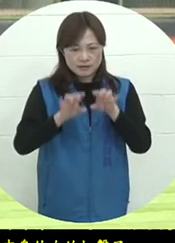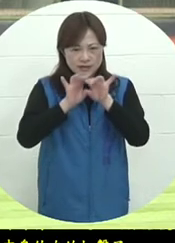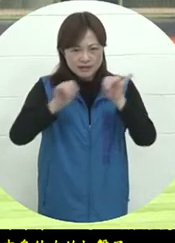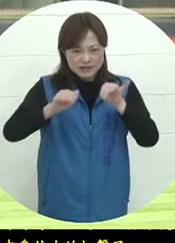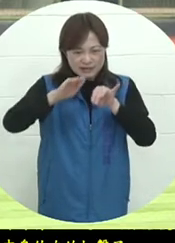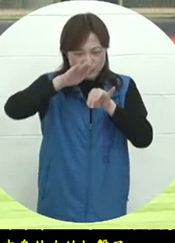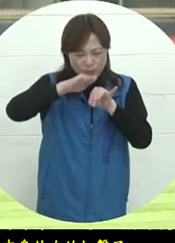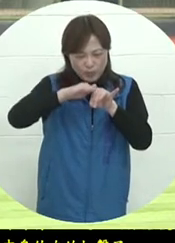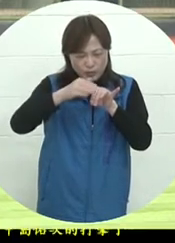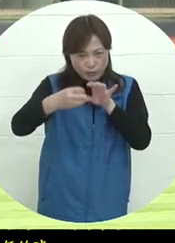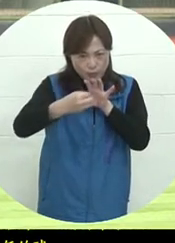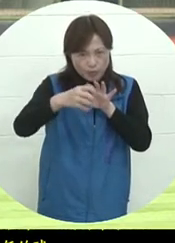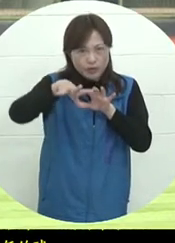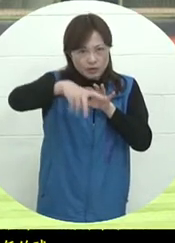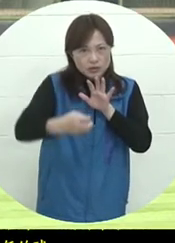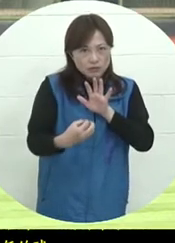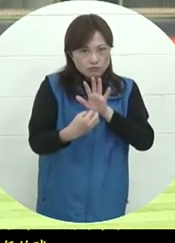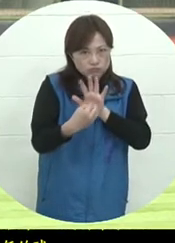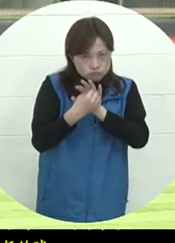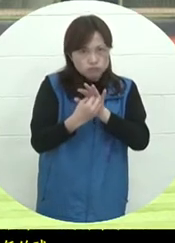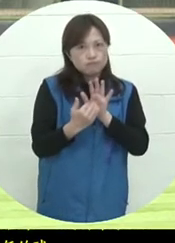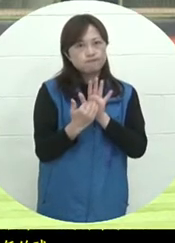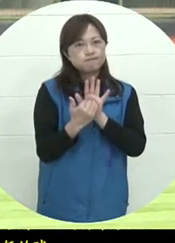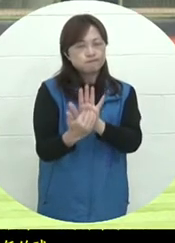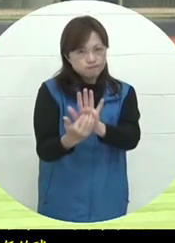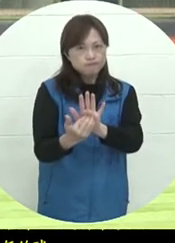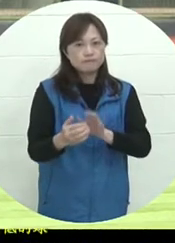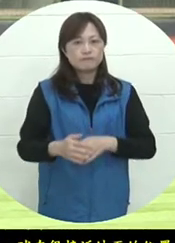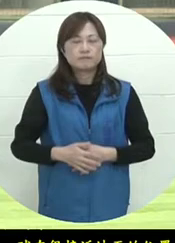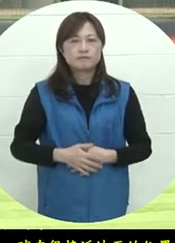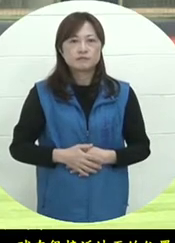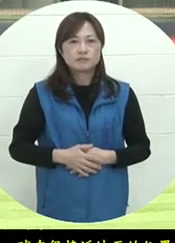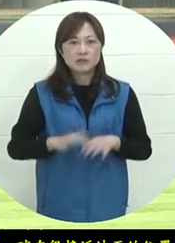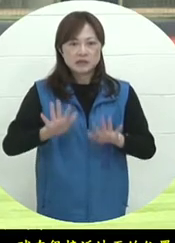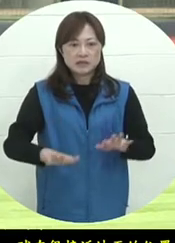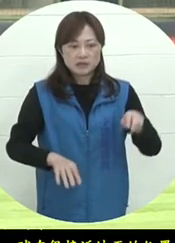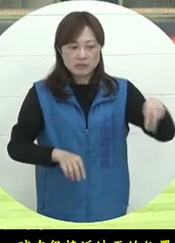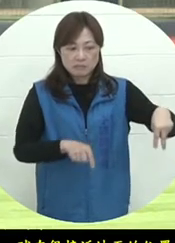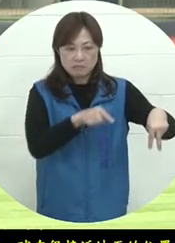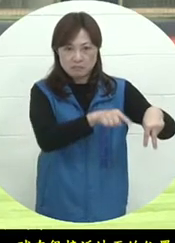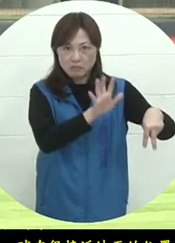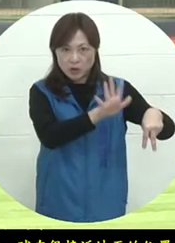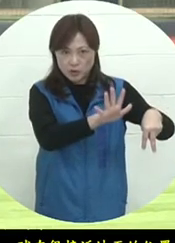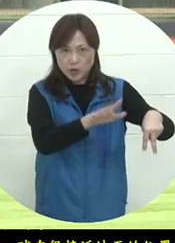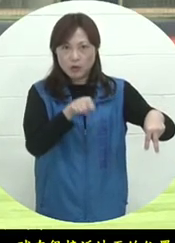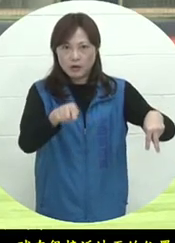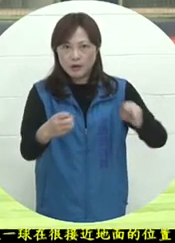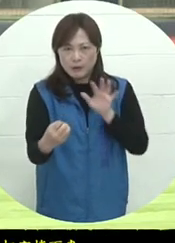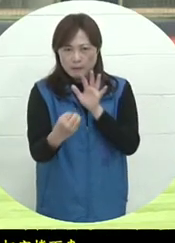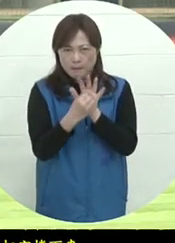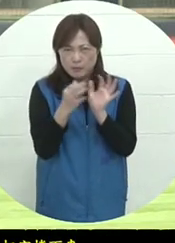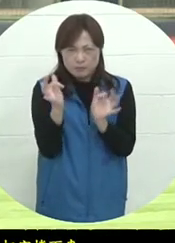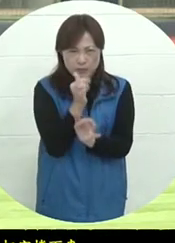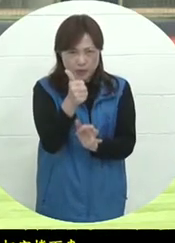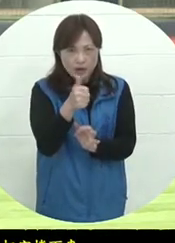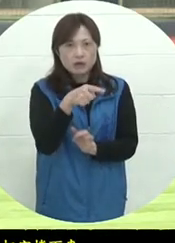When there was a runner at 3 o'clock, blocking the ball was really important for defending the score. It's very important that